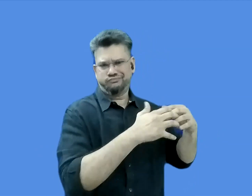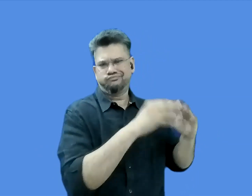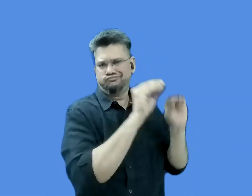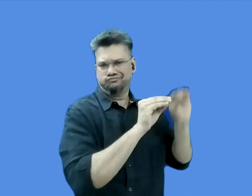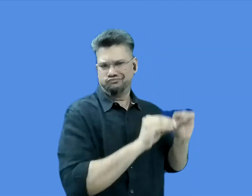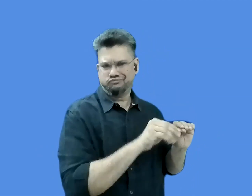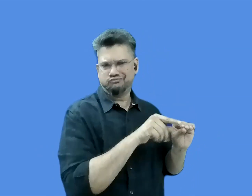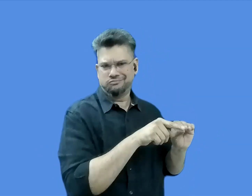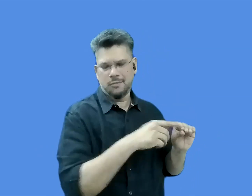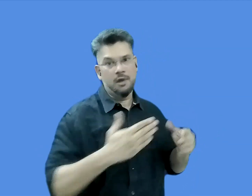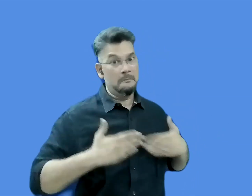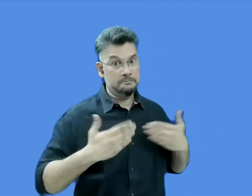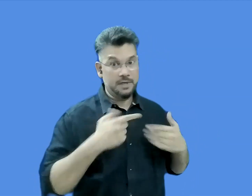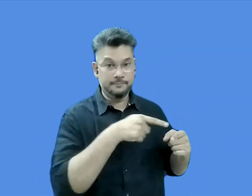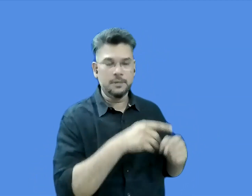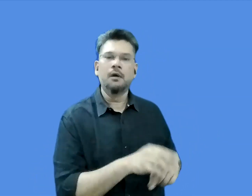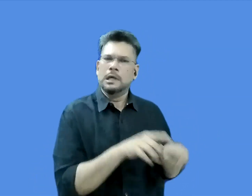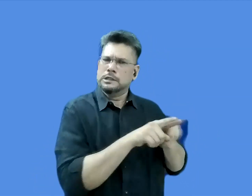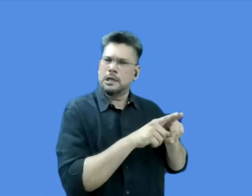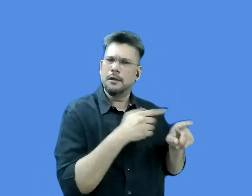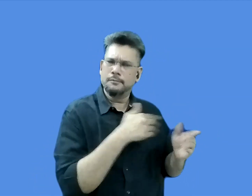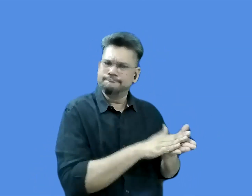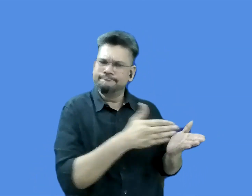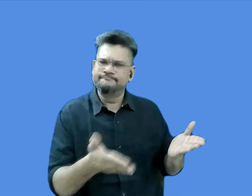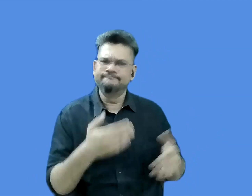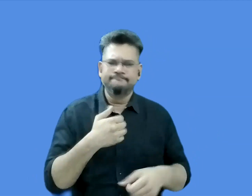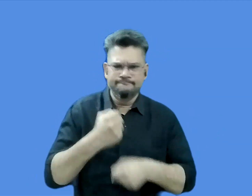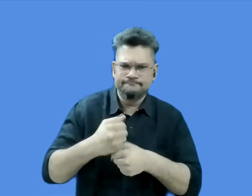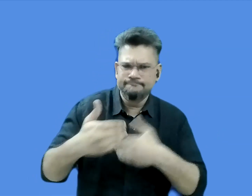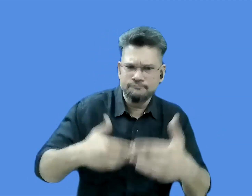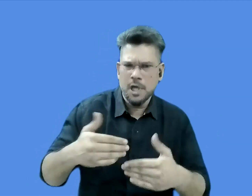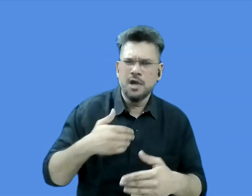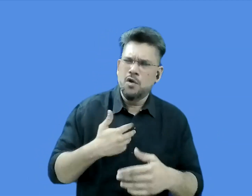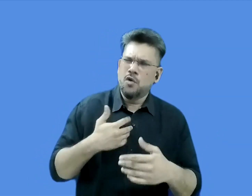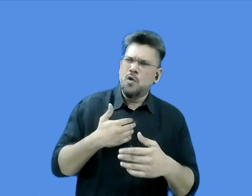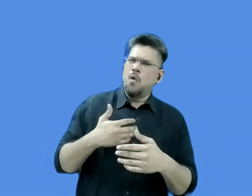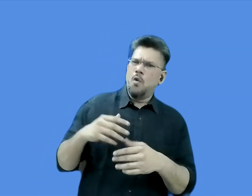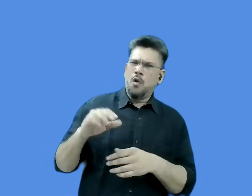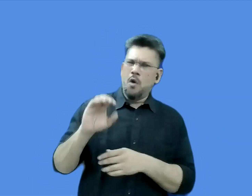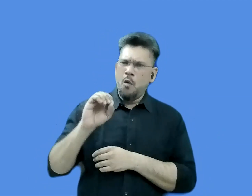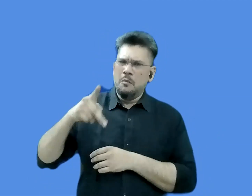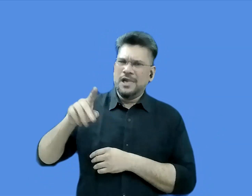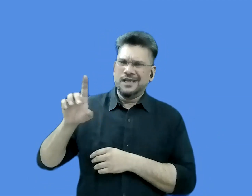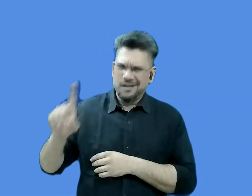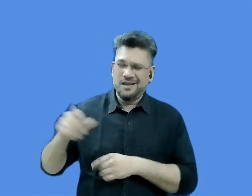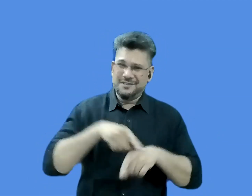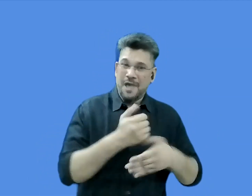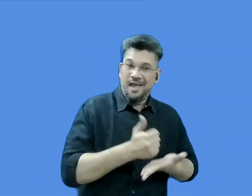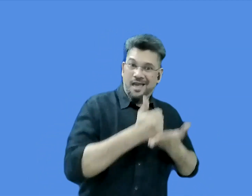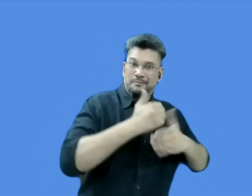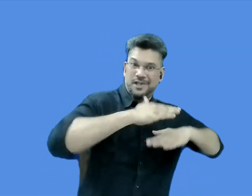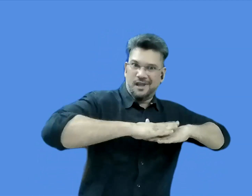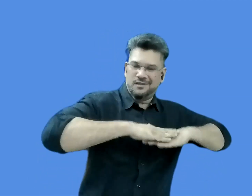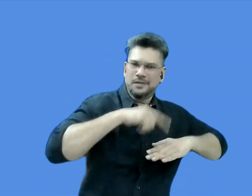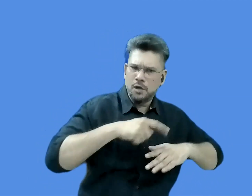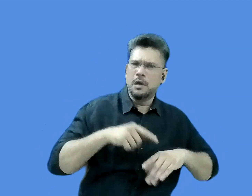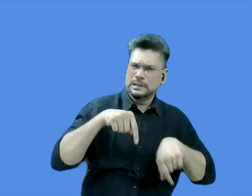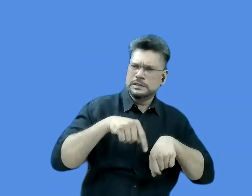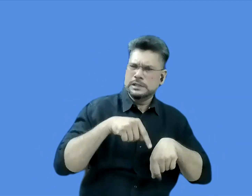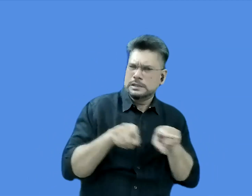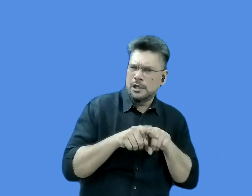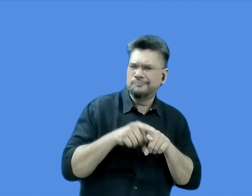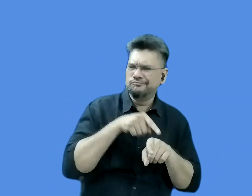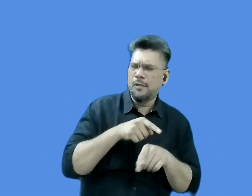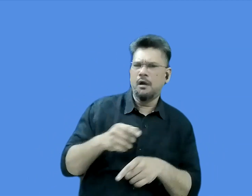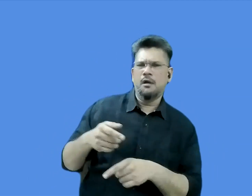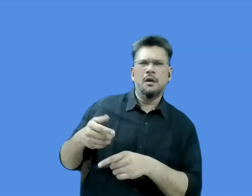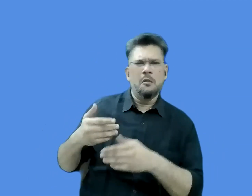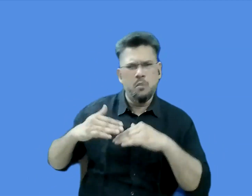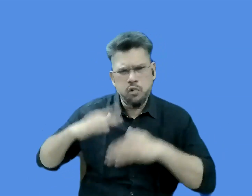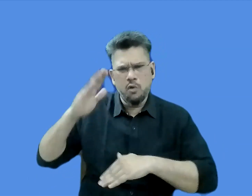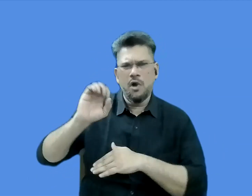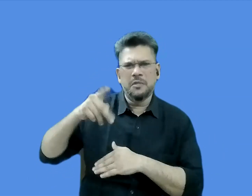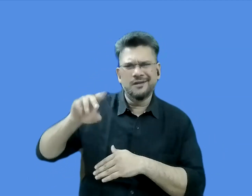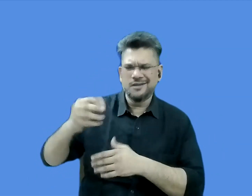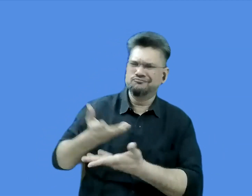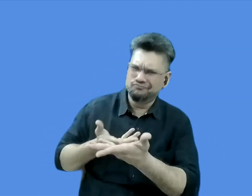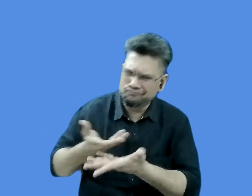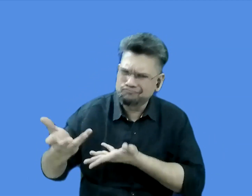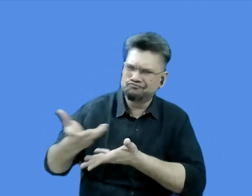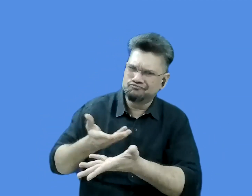itself a consultive process. I'm glad about that.